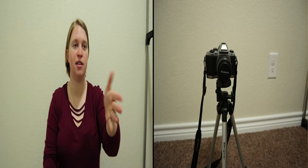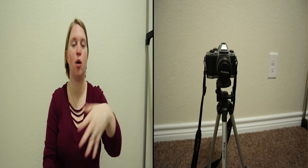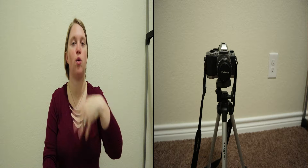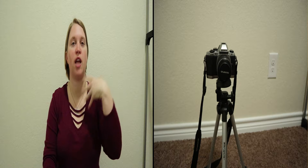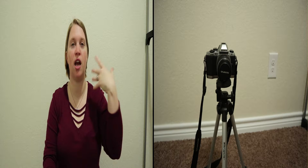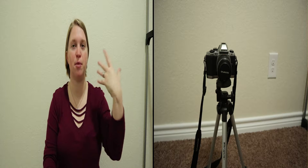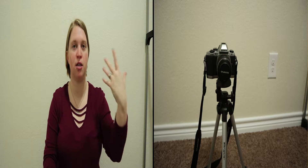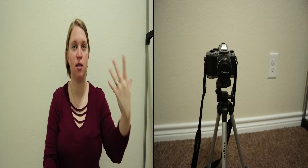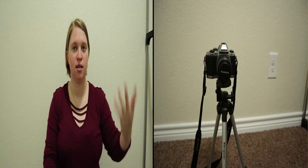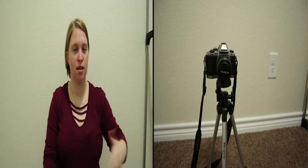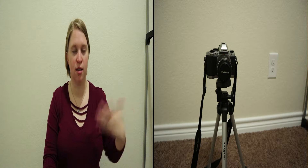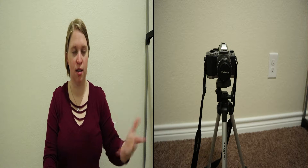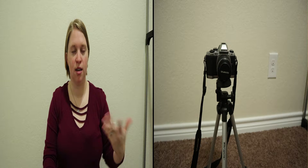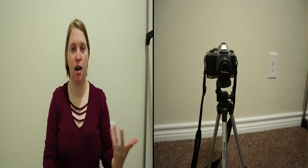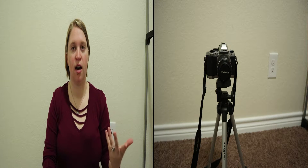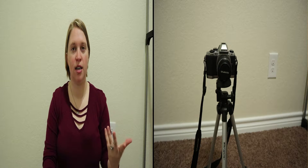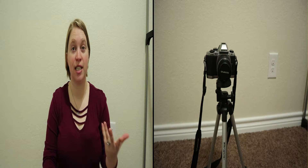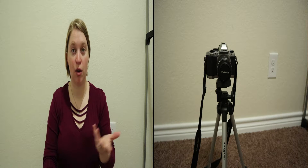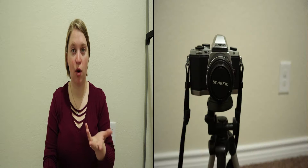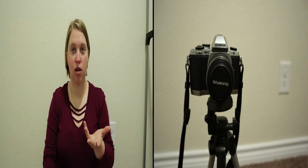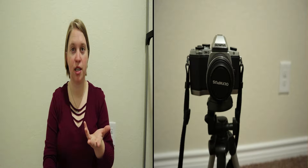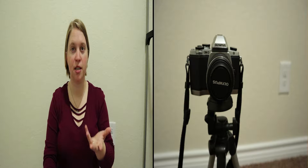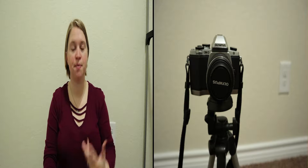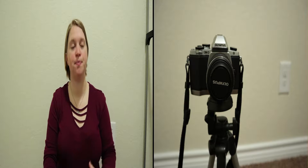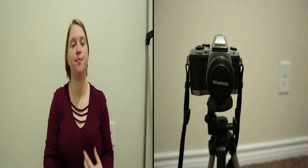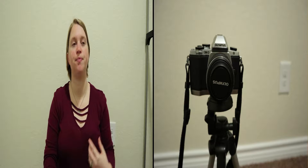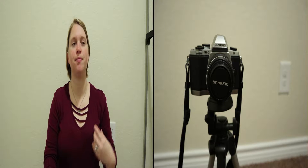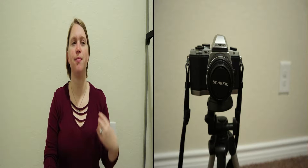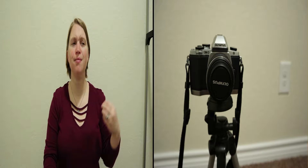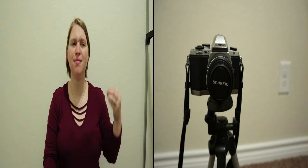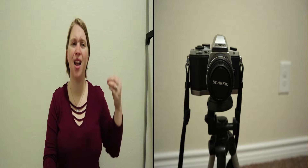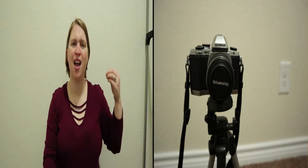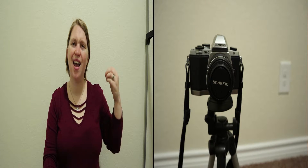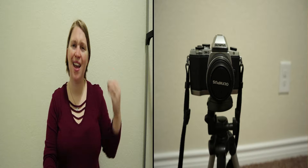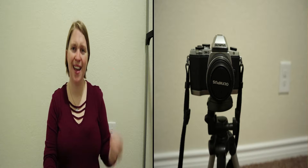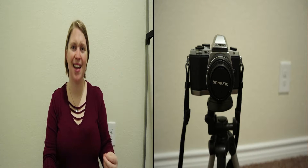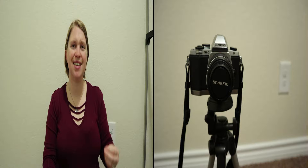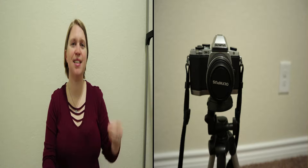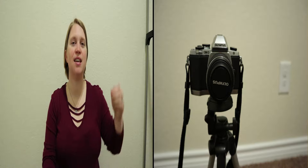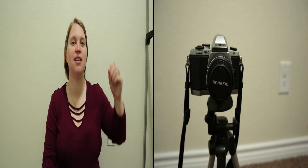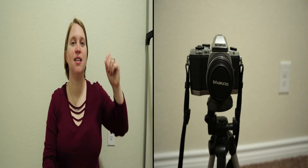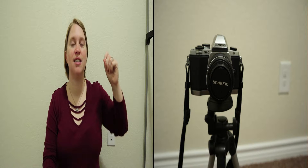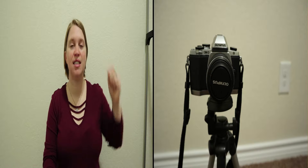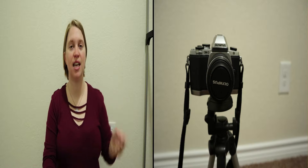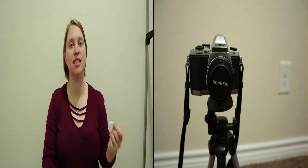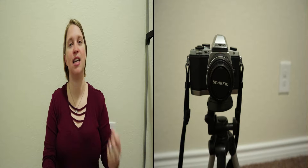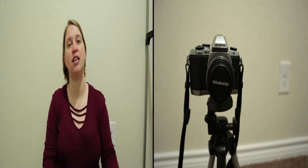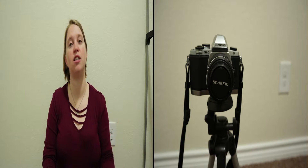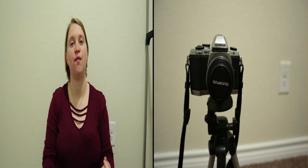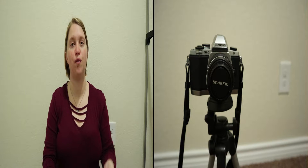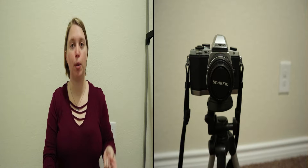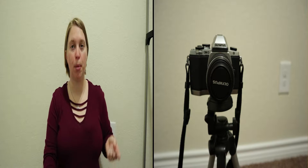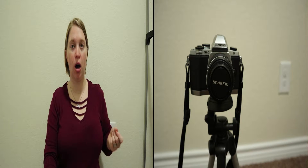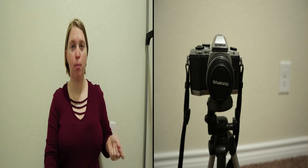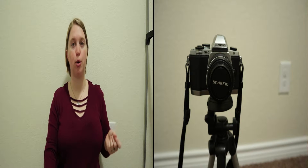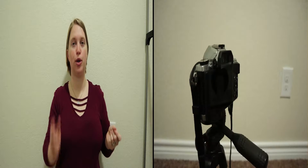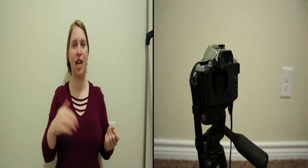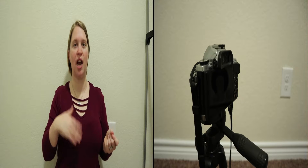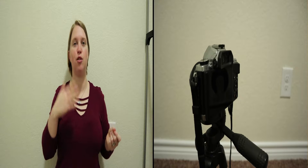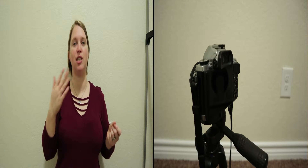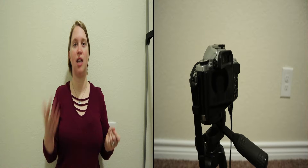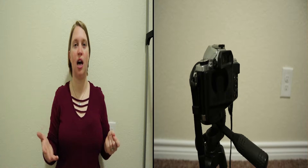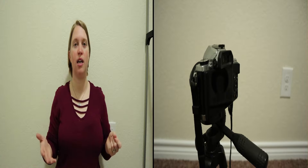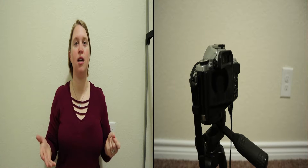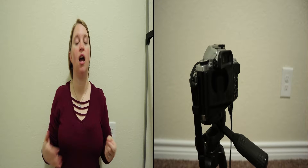the old camera sound quality and since it doesn't flip up or down or side,